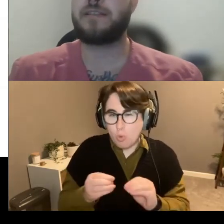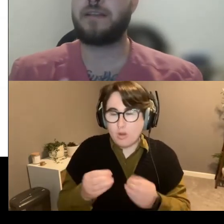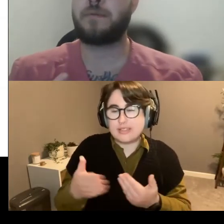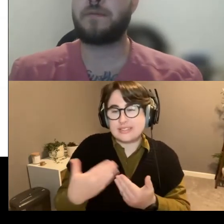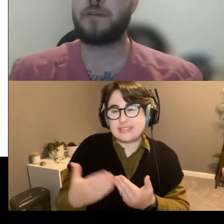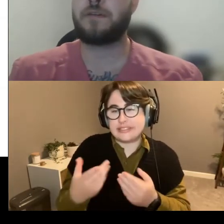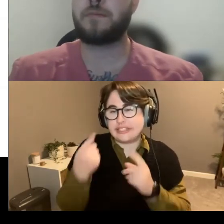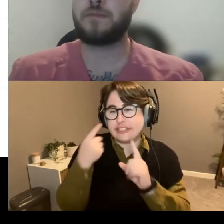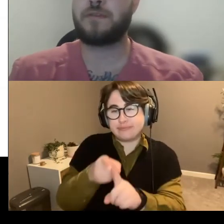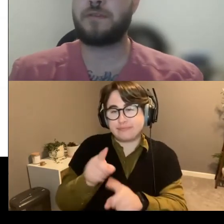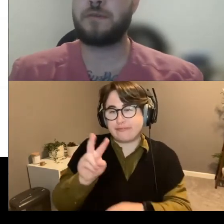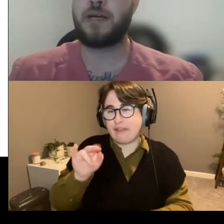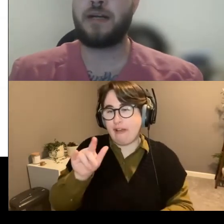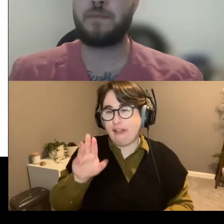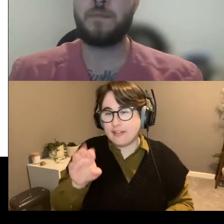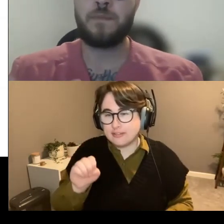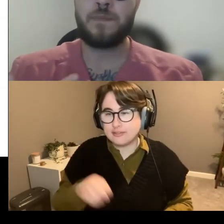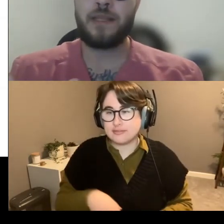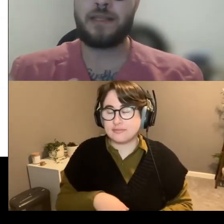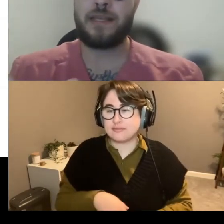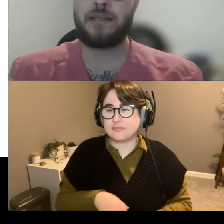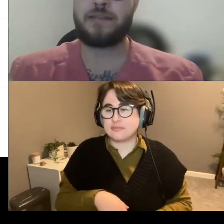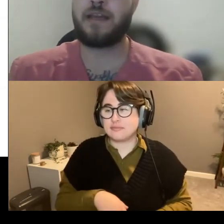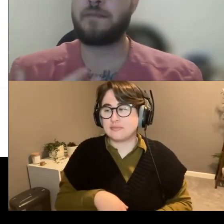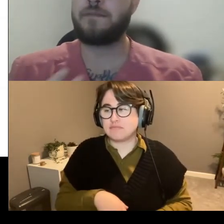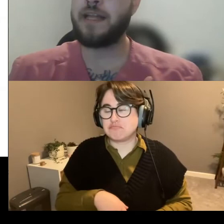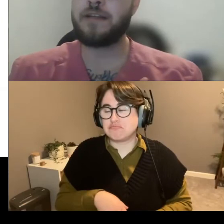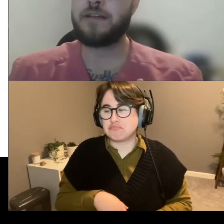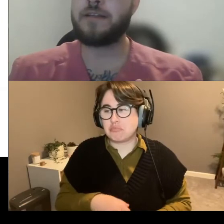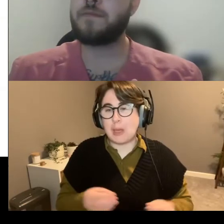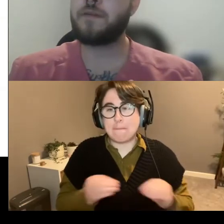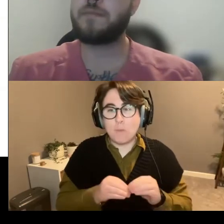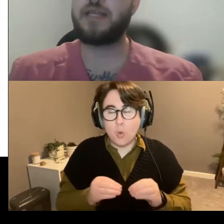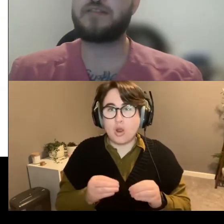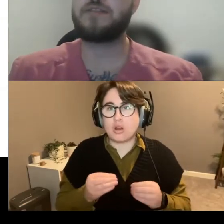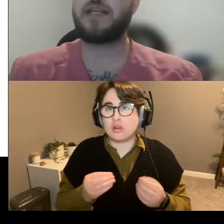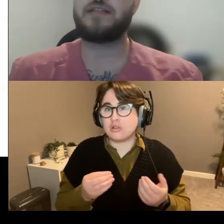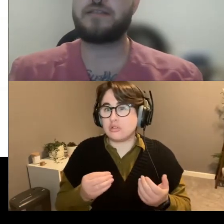and more vulnerable to get fired for being trans,